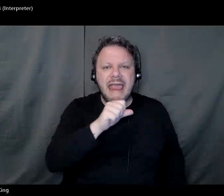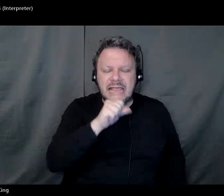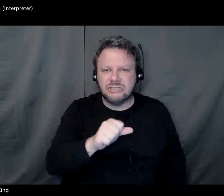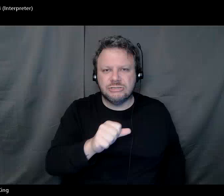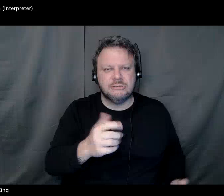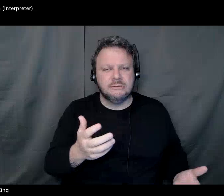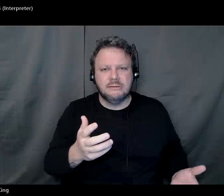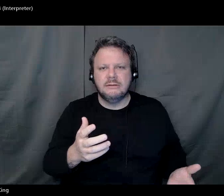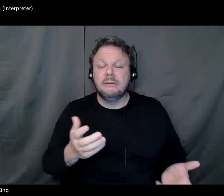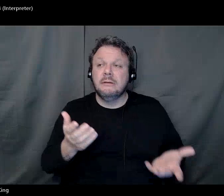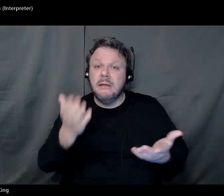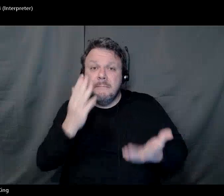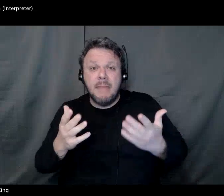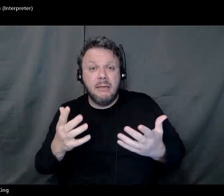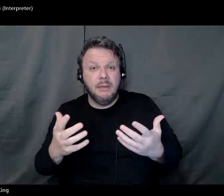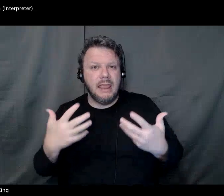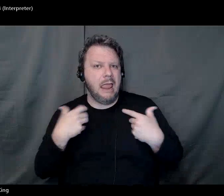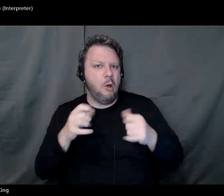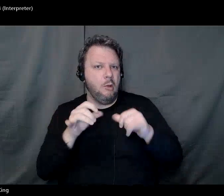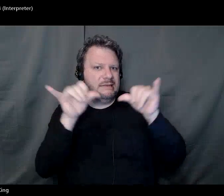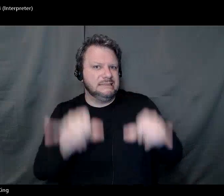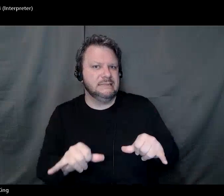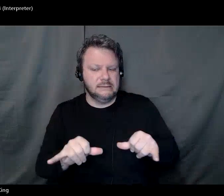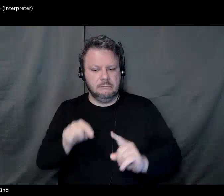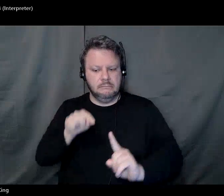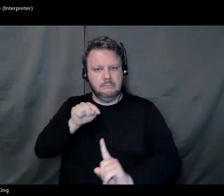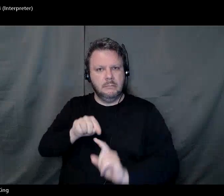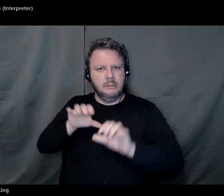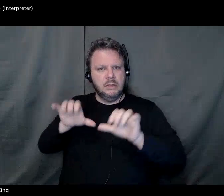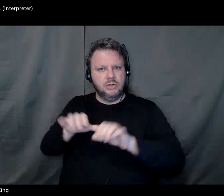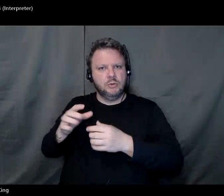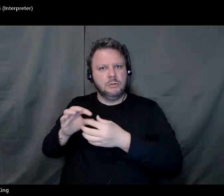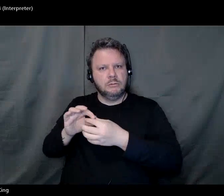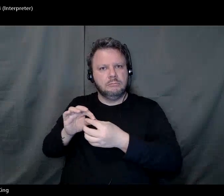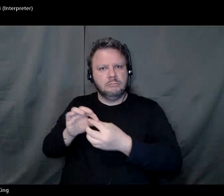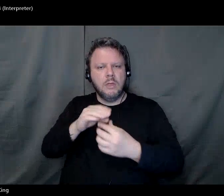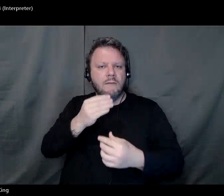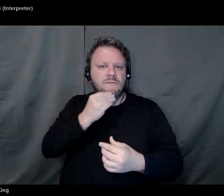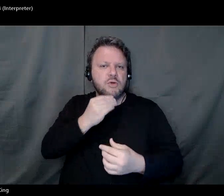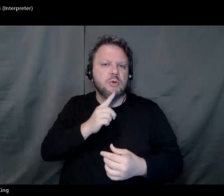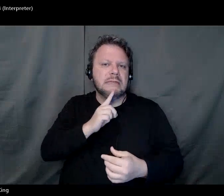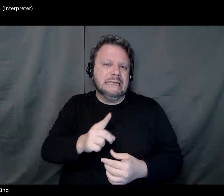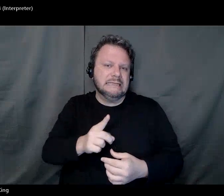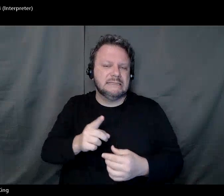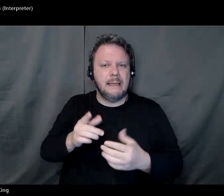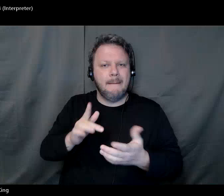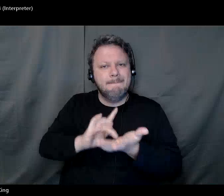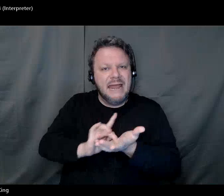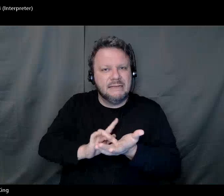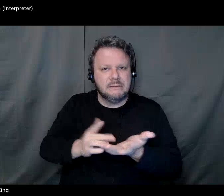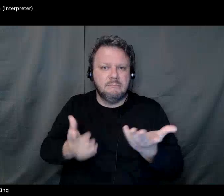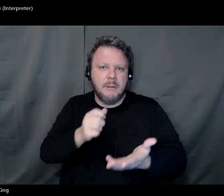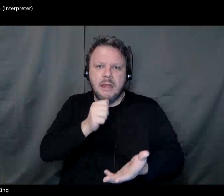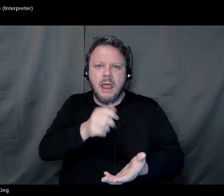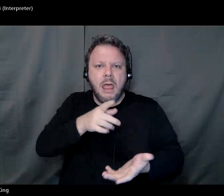Maybe a health system is doing something around food as medicine. Maybe they're not talking about older people.